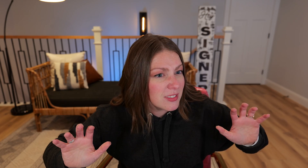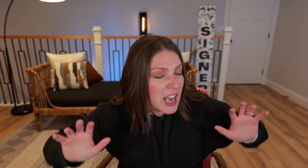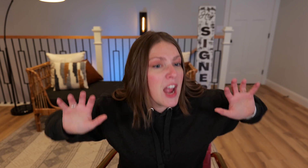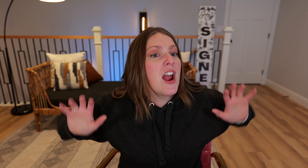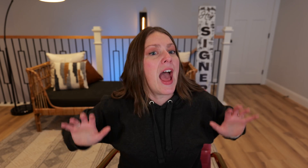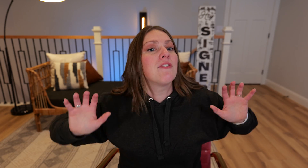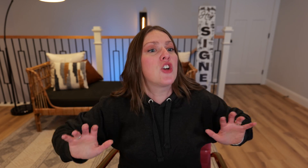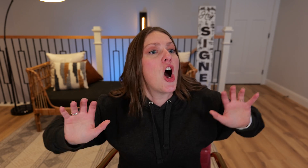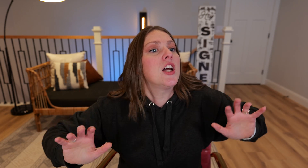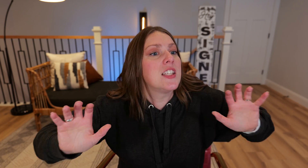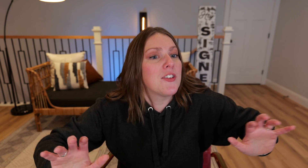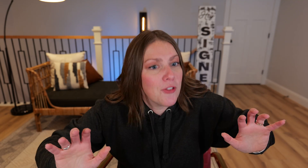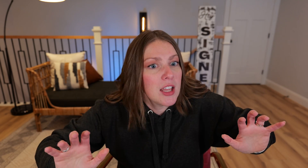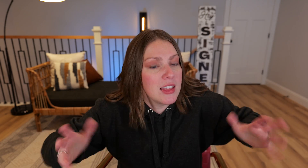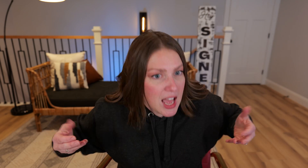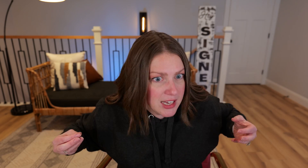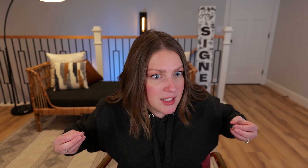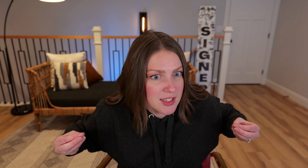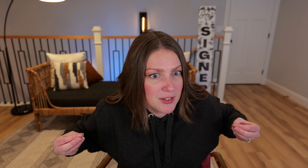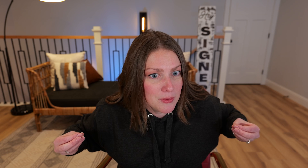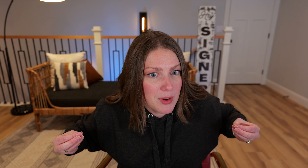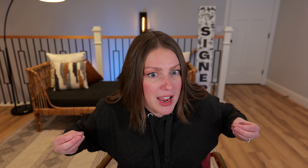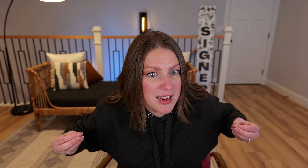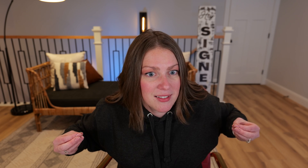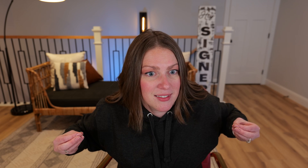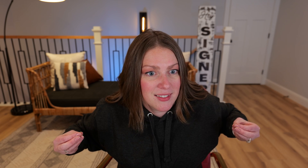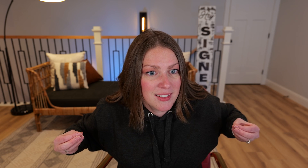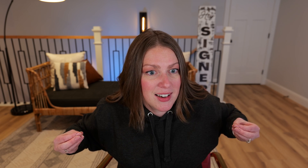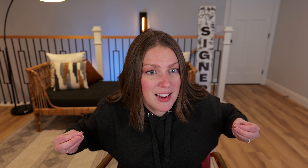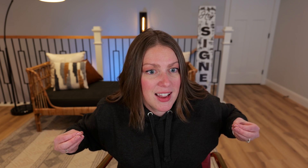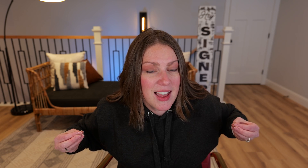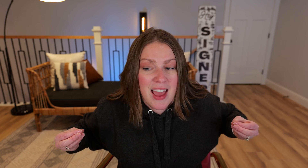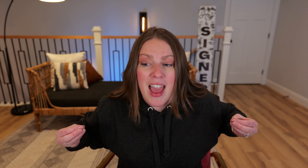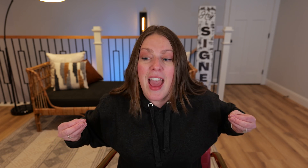Have gone to the front lines. Right.